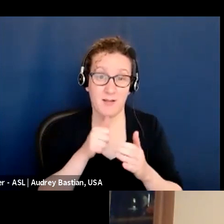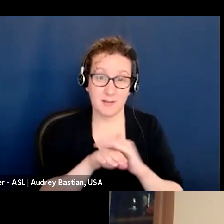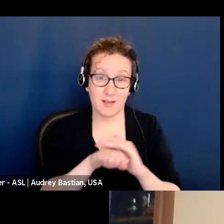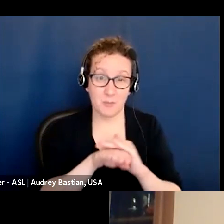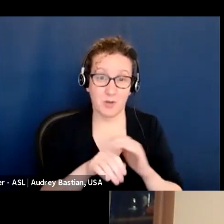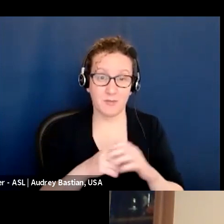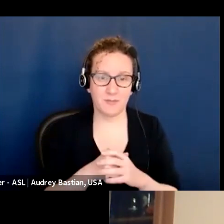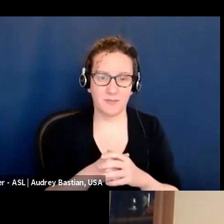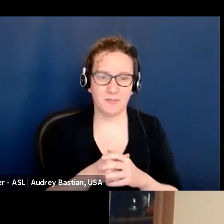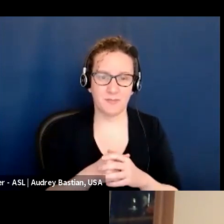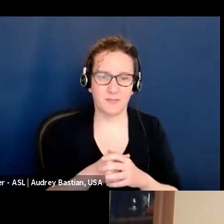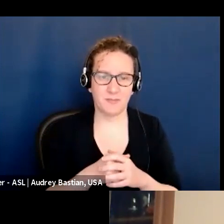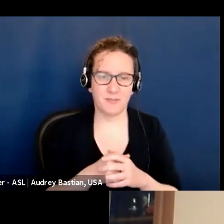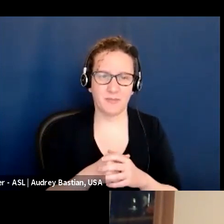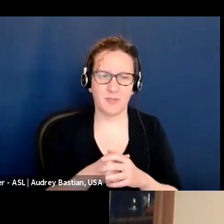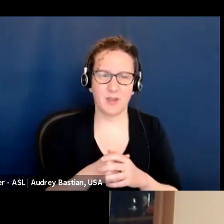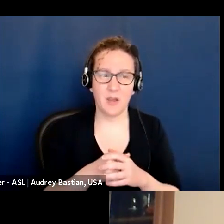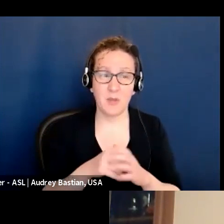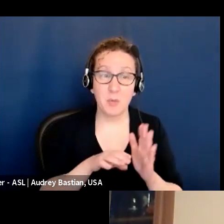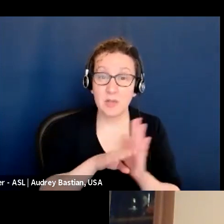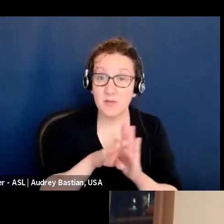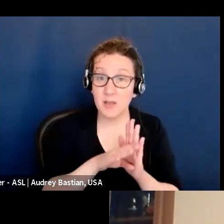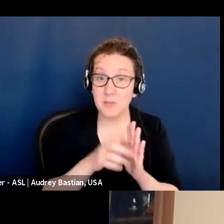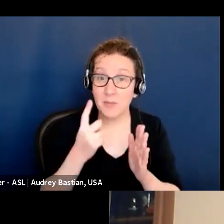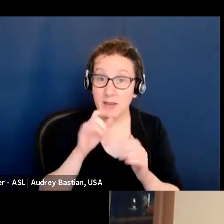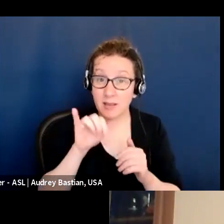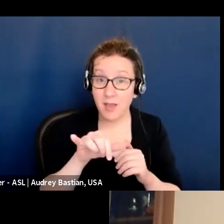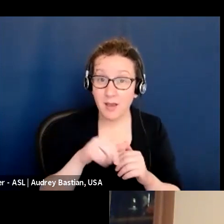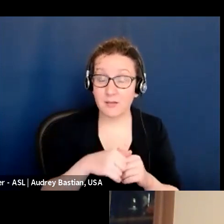So I don't know if there's a way of developing something like, that like some sort of grant